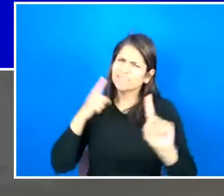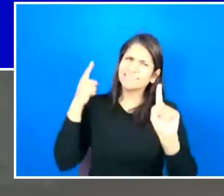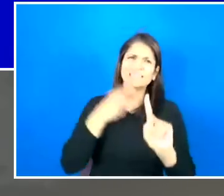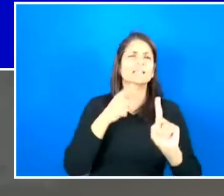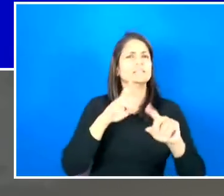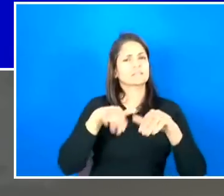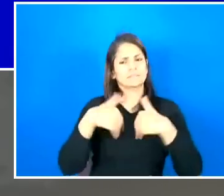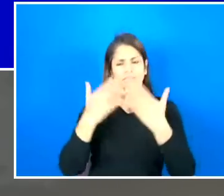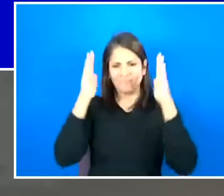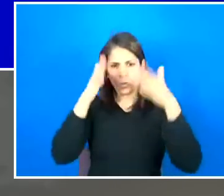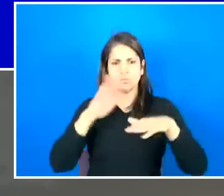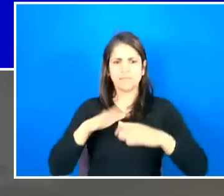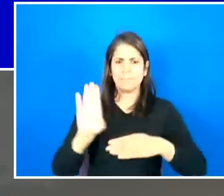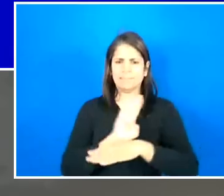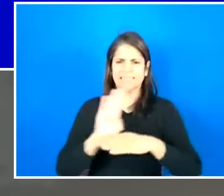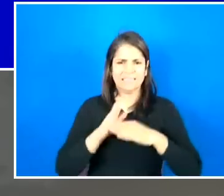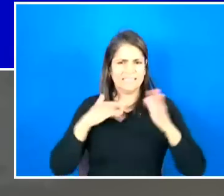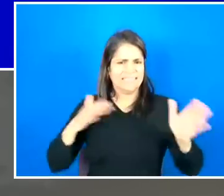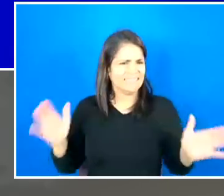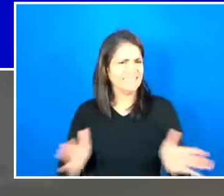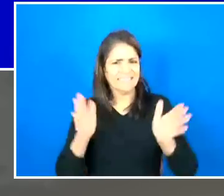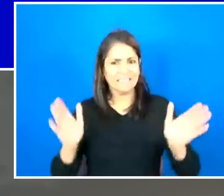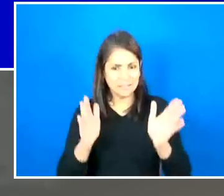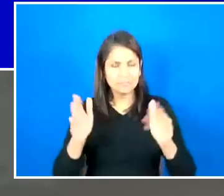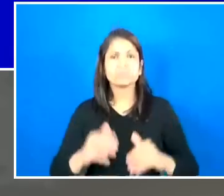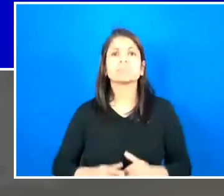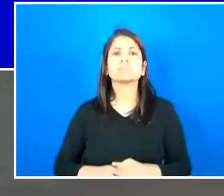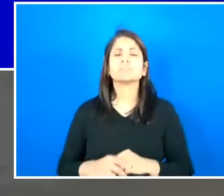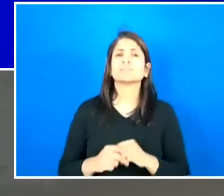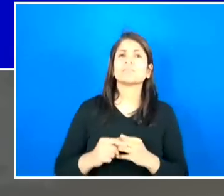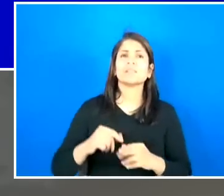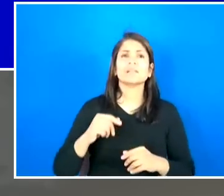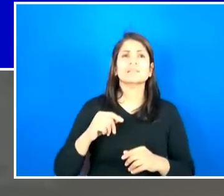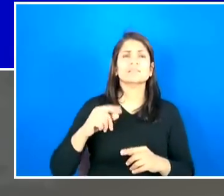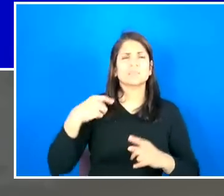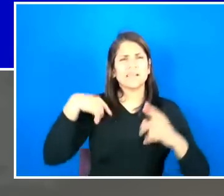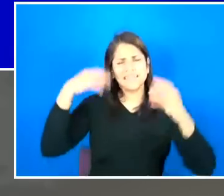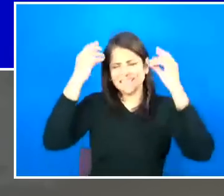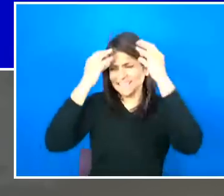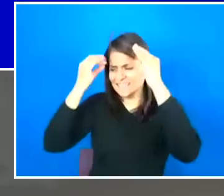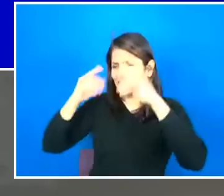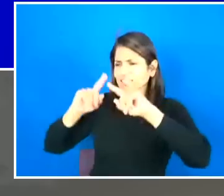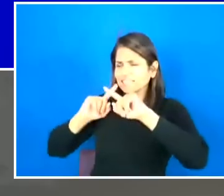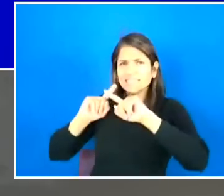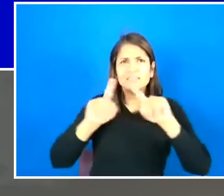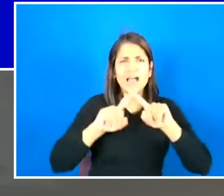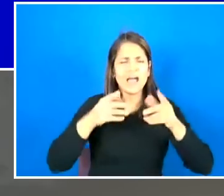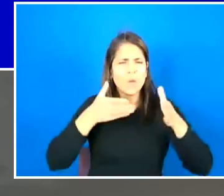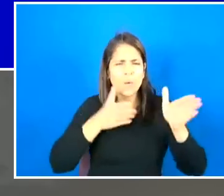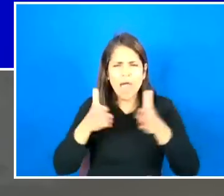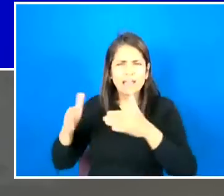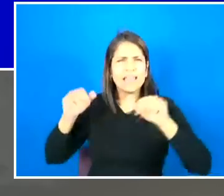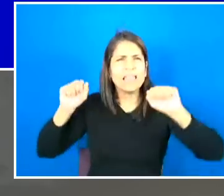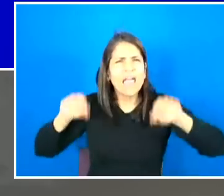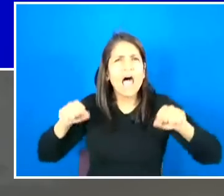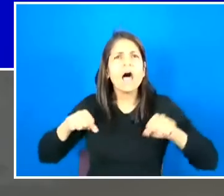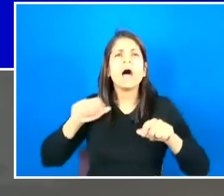BUSINESS TO MAKE SURE IT WAS RESERVED FOR THE BUSINESSES THAT NE EDITB UT SHE ALSO MADE SURE THAT THE PROCESS WAS MUCH FAIRER